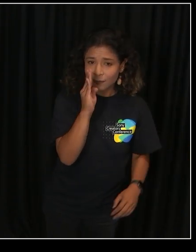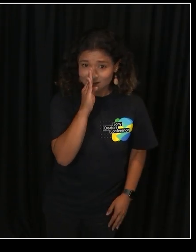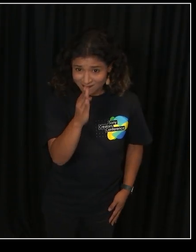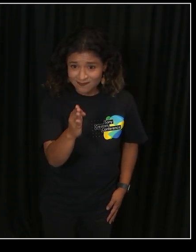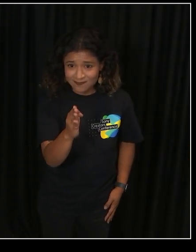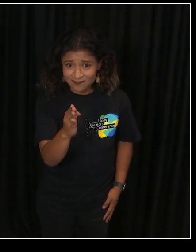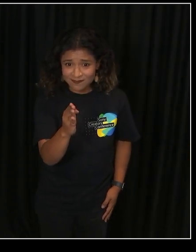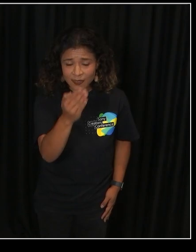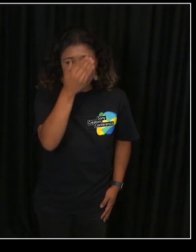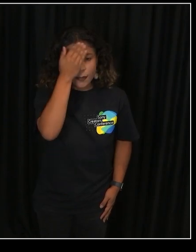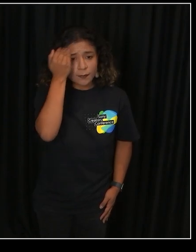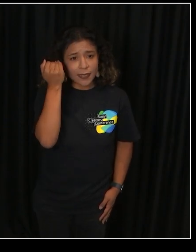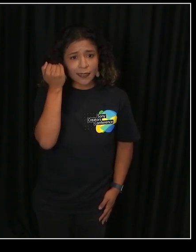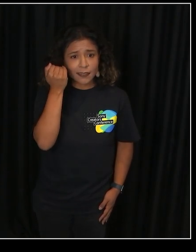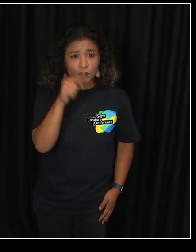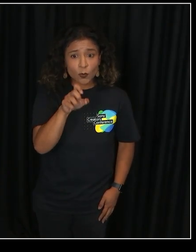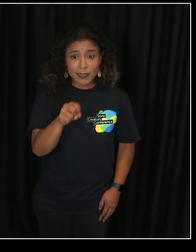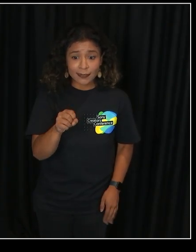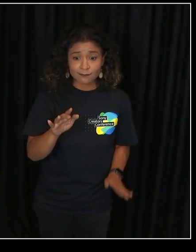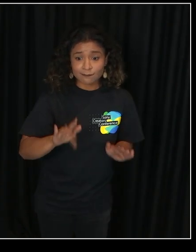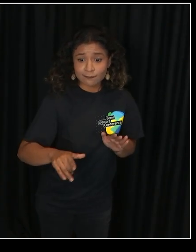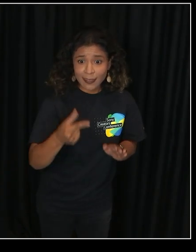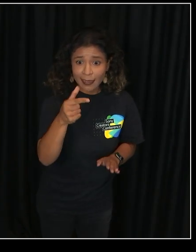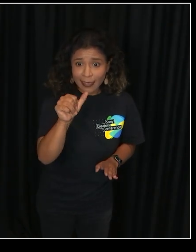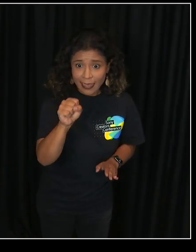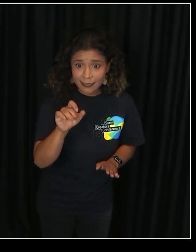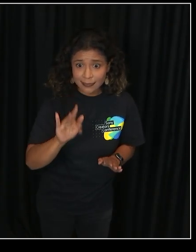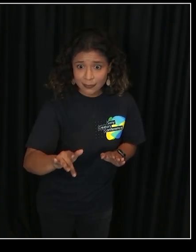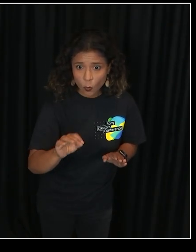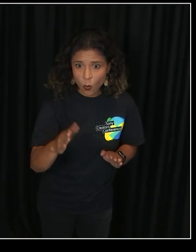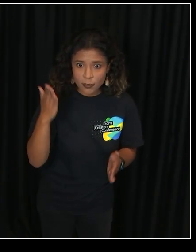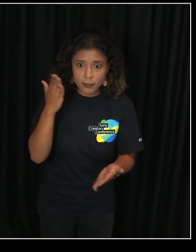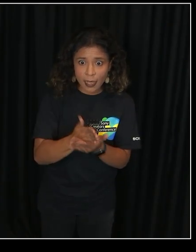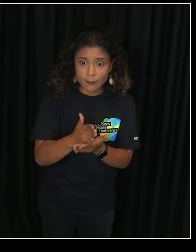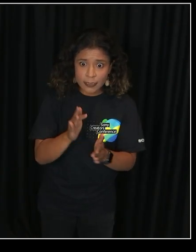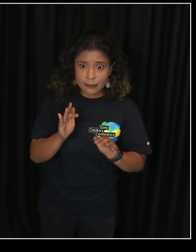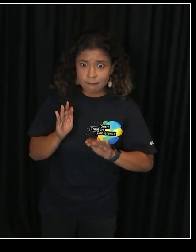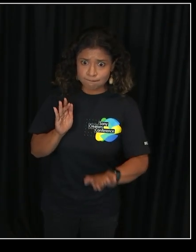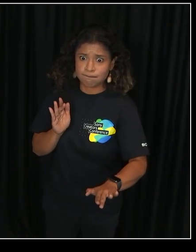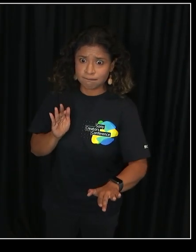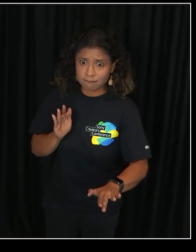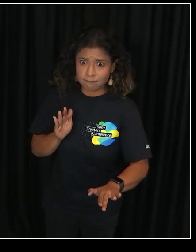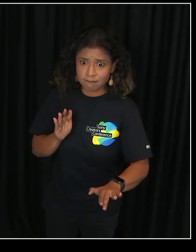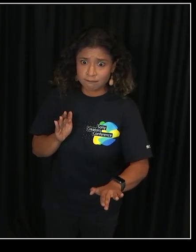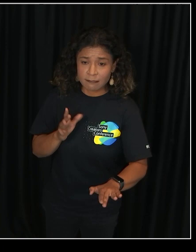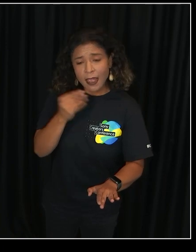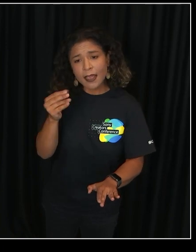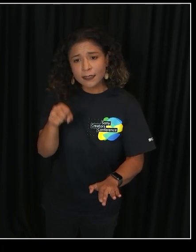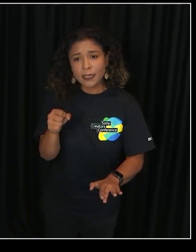because the agent can either step on the gas or hit the brake and it can turn the steering wheel left and right.